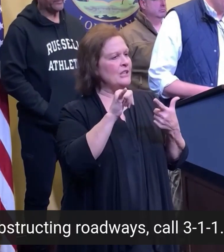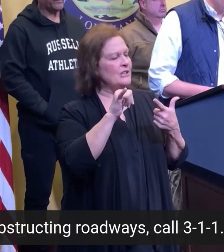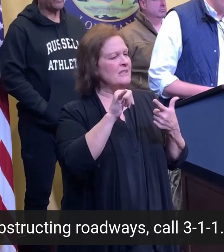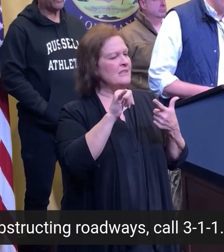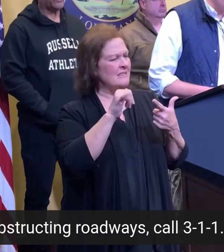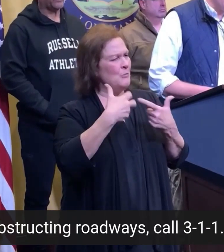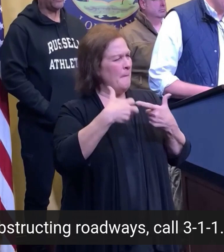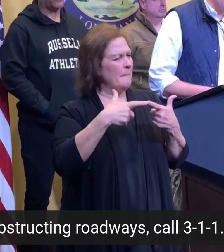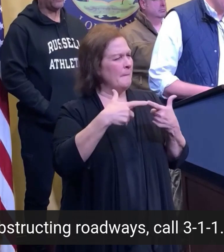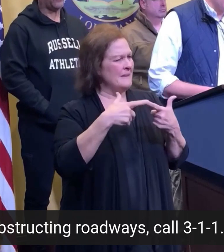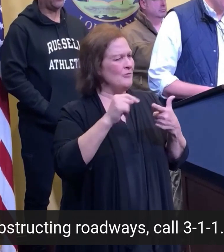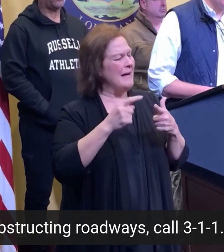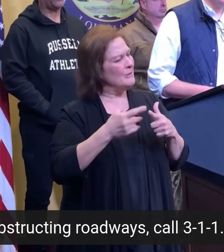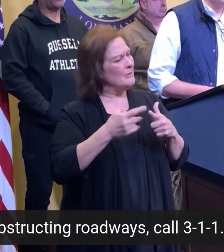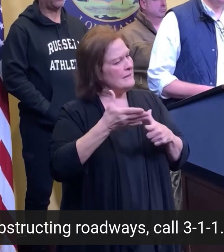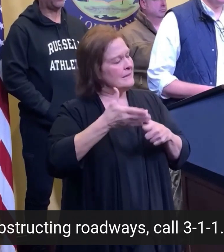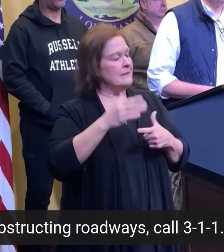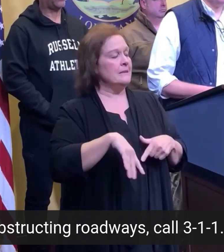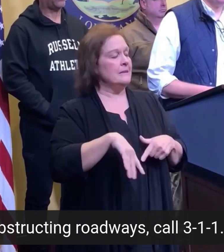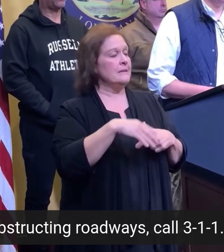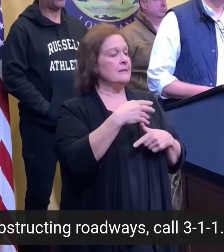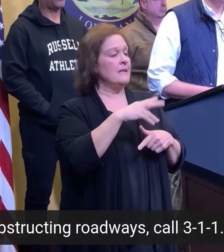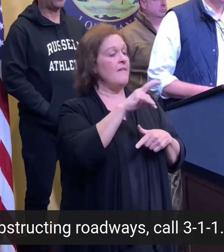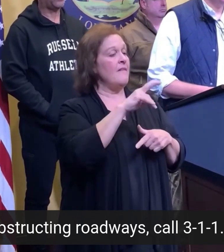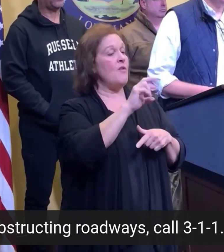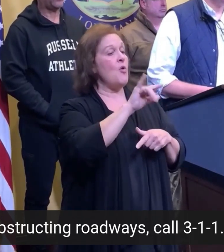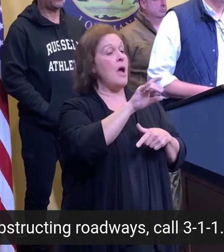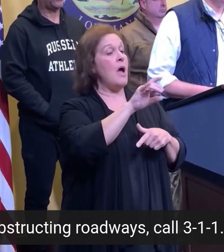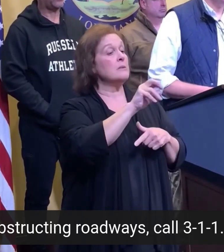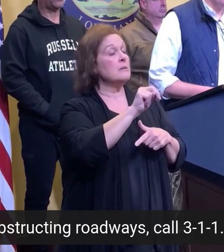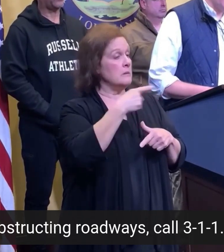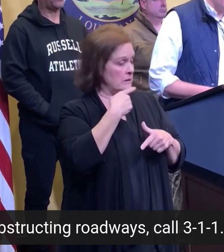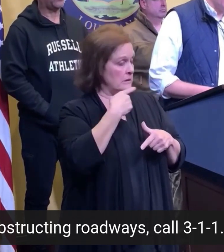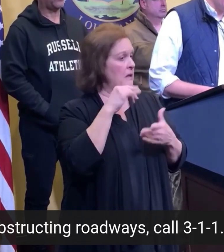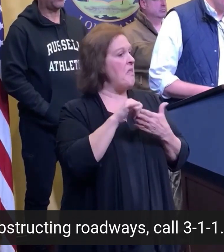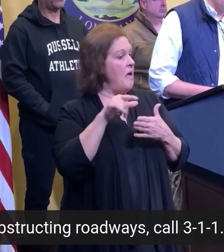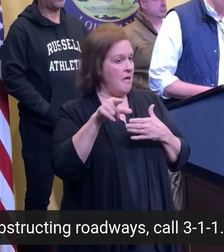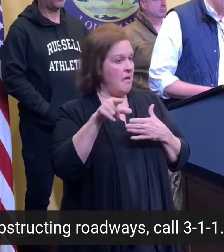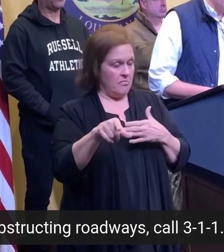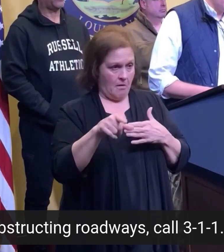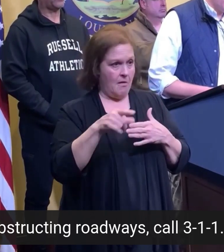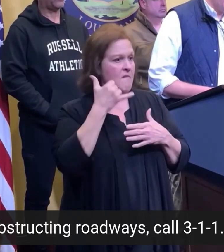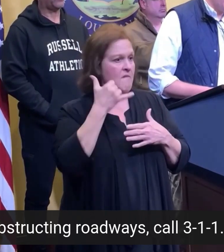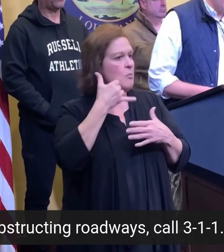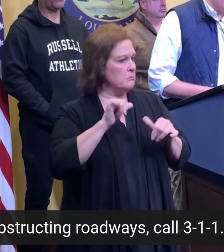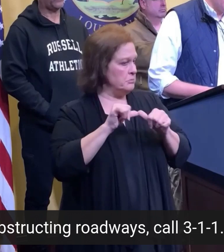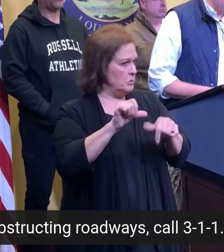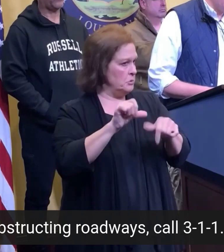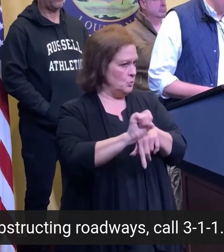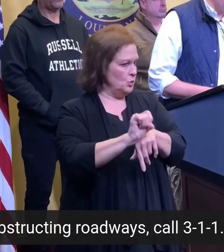verizon says they're at 100 they had a backup uh system that made kept them going and then um